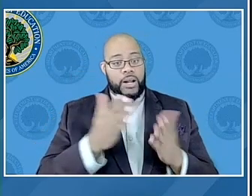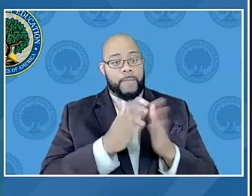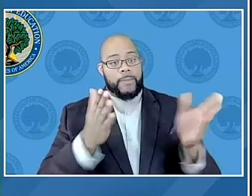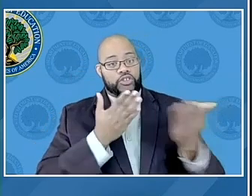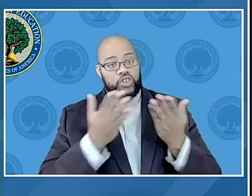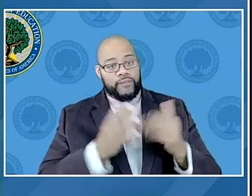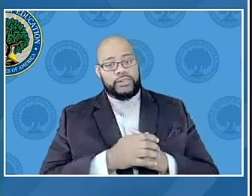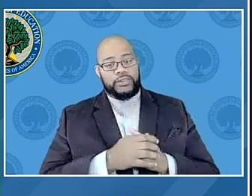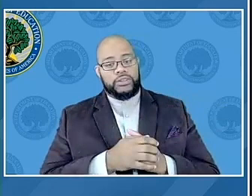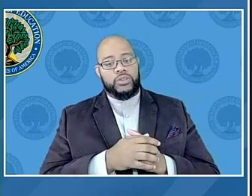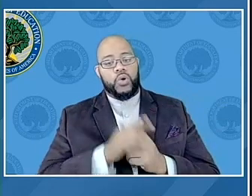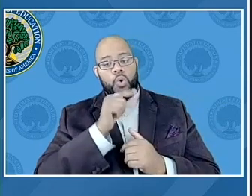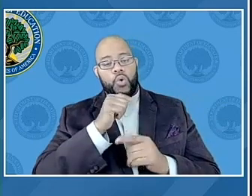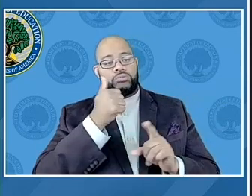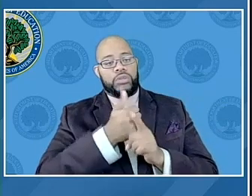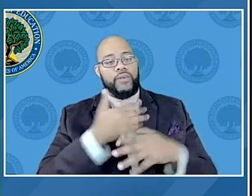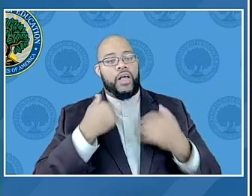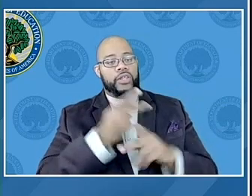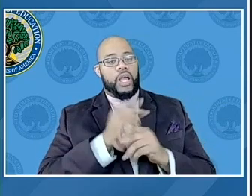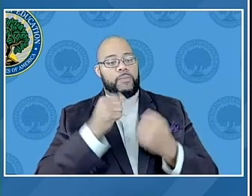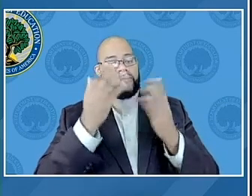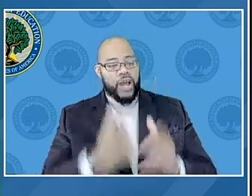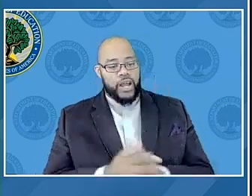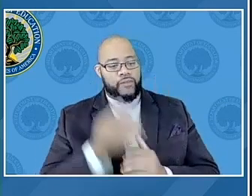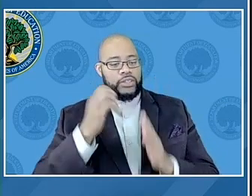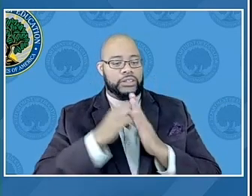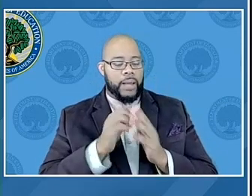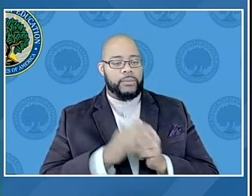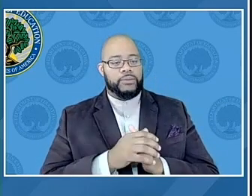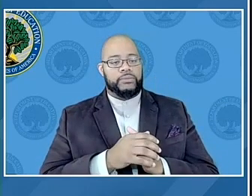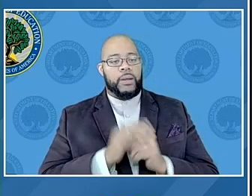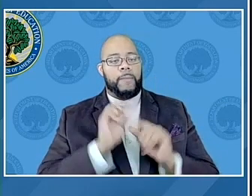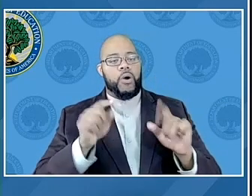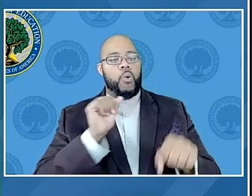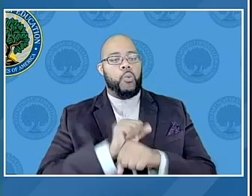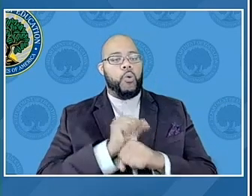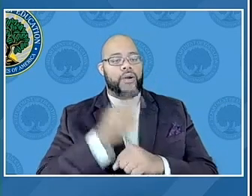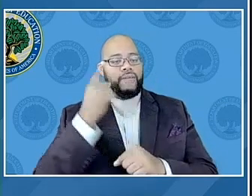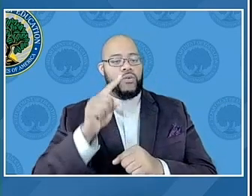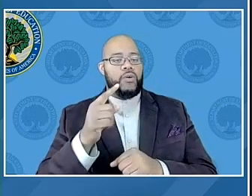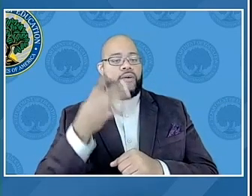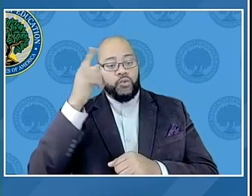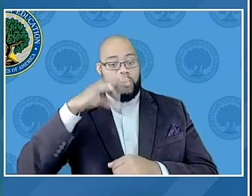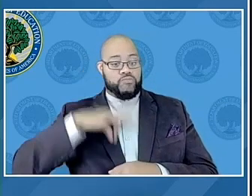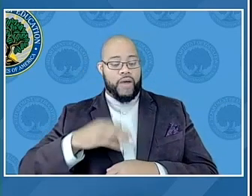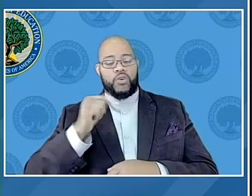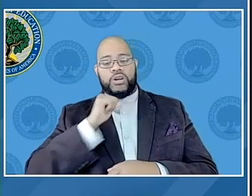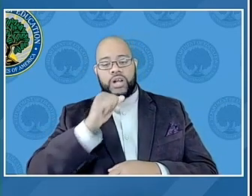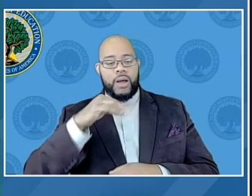are a healthcare provider, for example, but are working for for-profit or nonprofits that are not currently